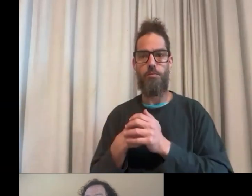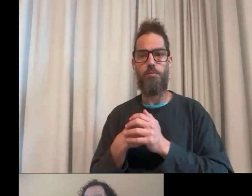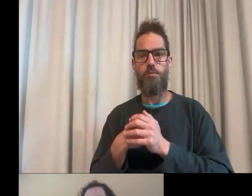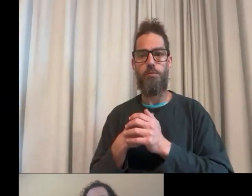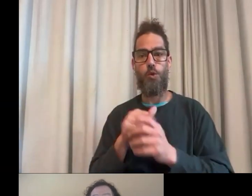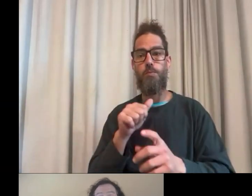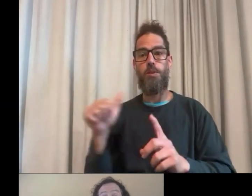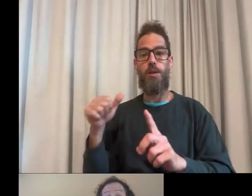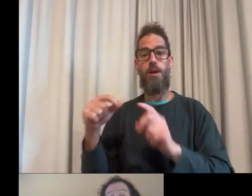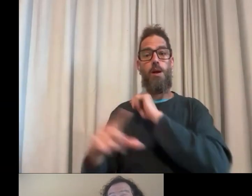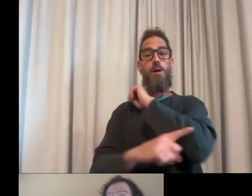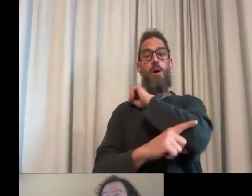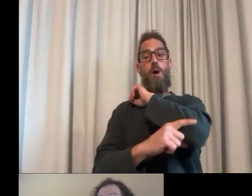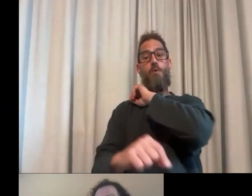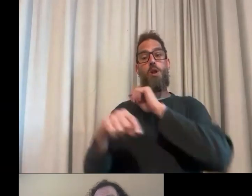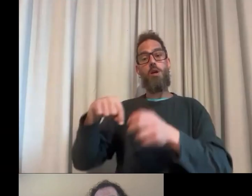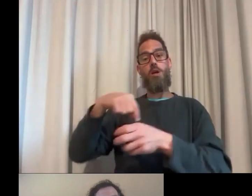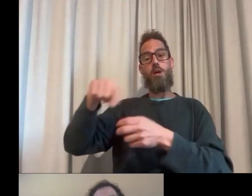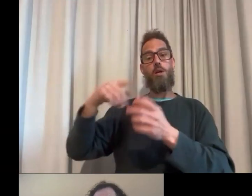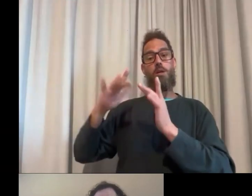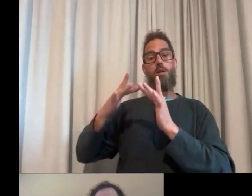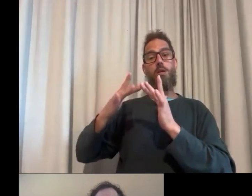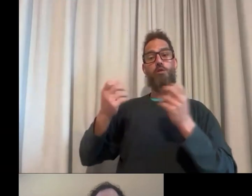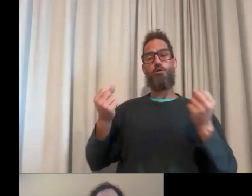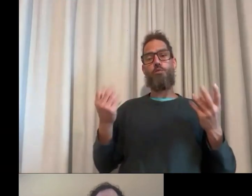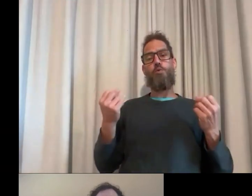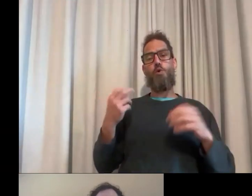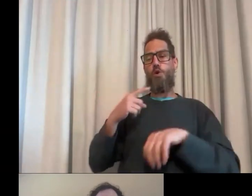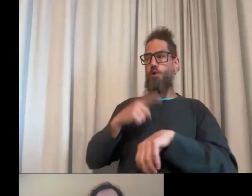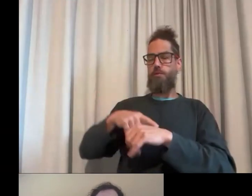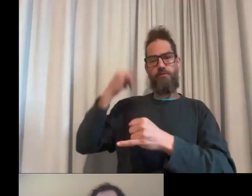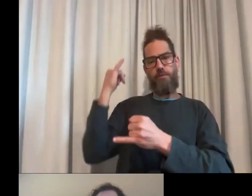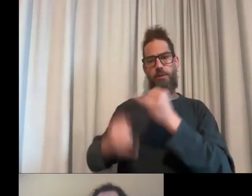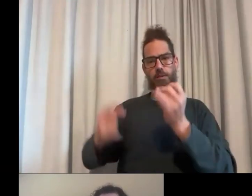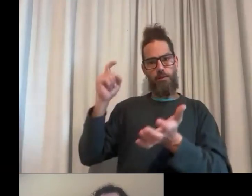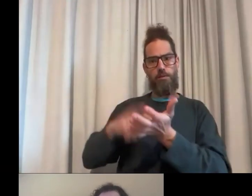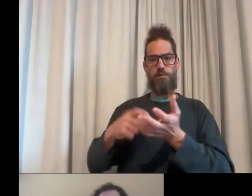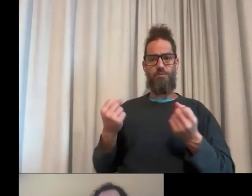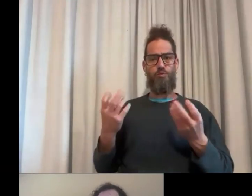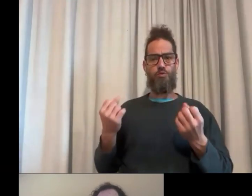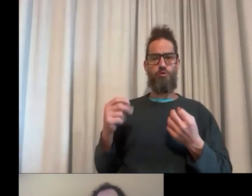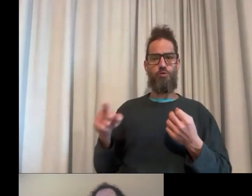And there's no deadline for non-public facing apps for anyone. Now, there's a really interesting distinction